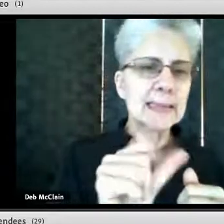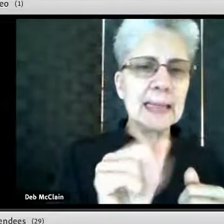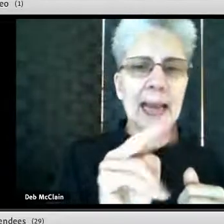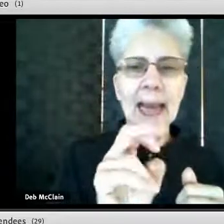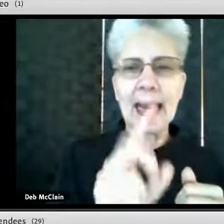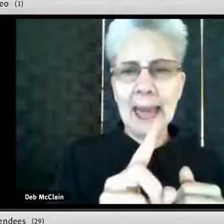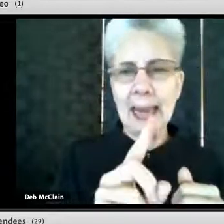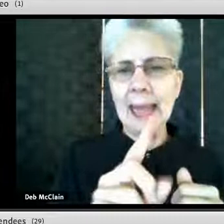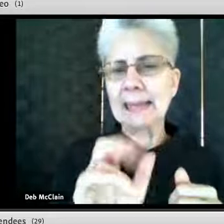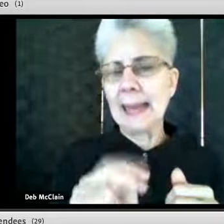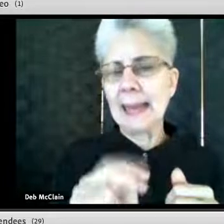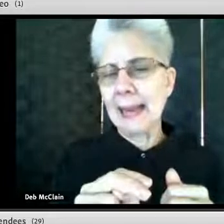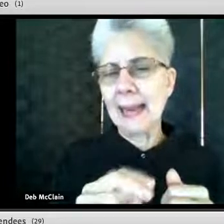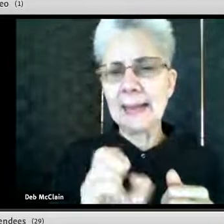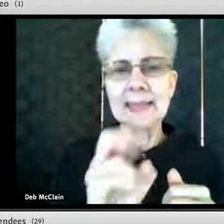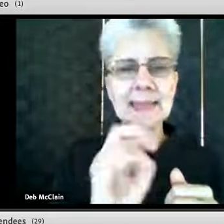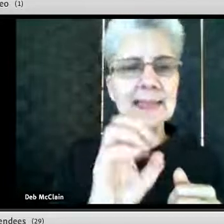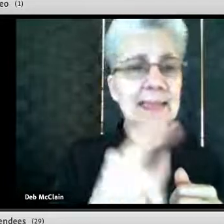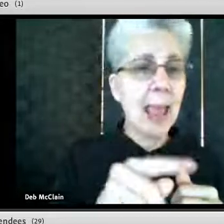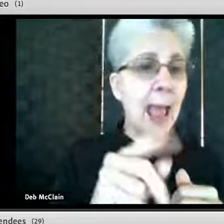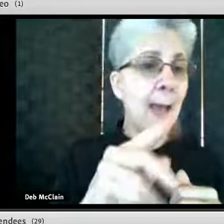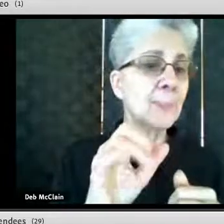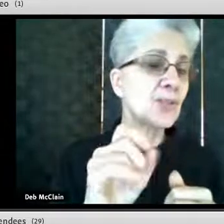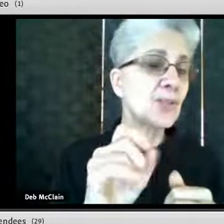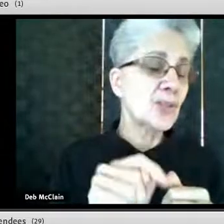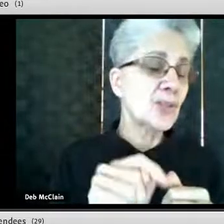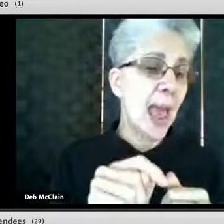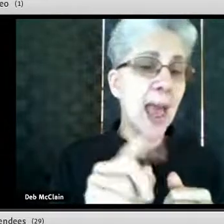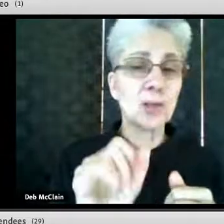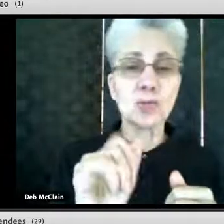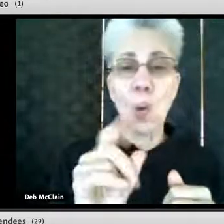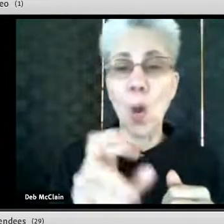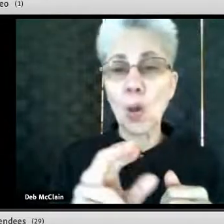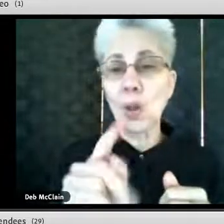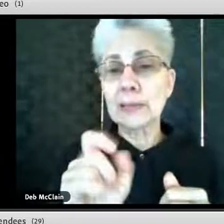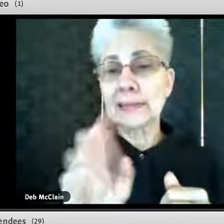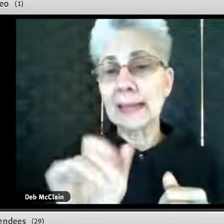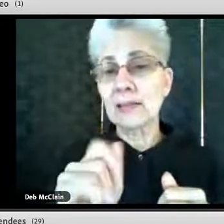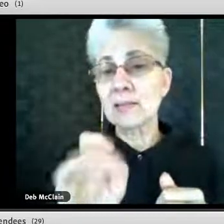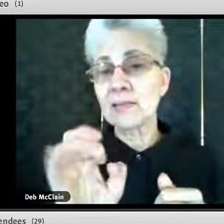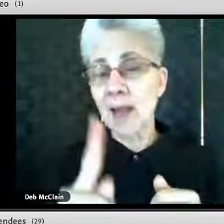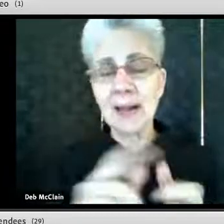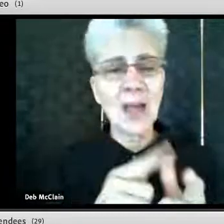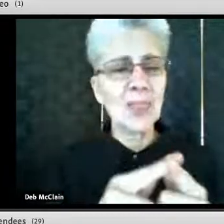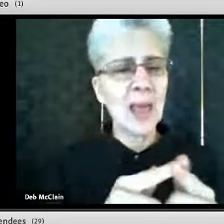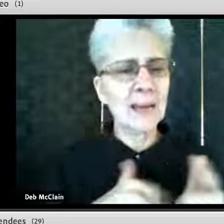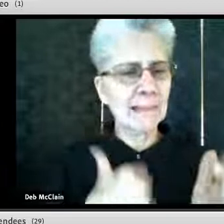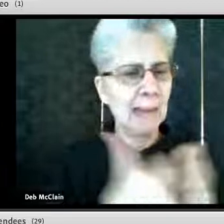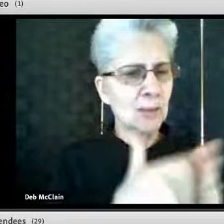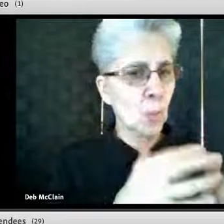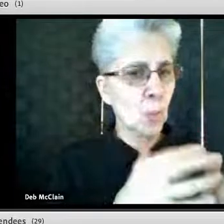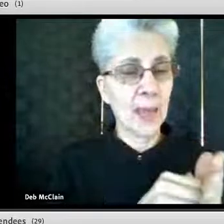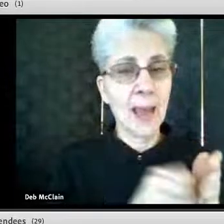Twitter and WhatsApp and TikTok. And then below that is Reddit and Nextdoor. And now, when you look at this and go well, obviously, I have to be on Facebook,